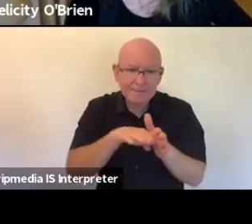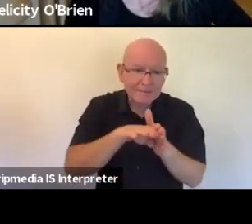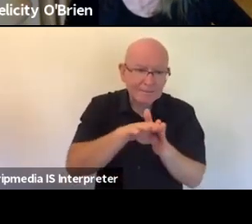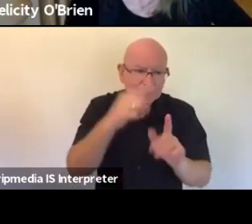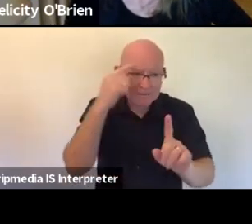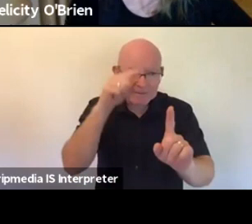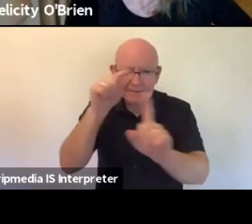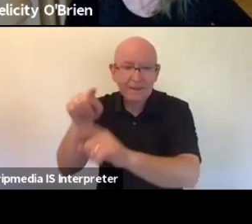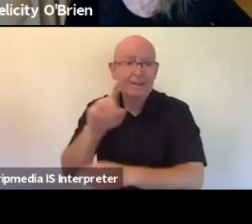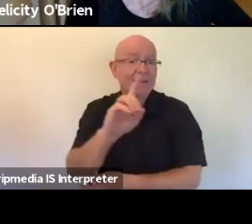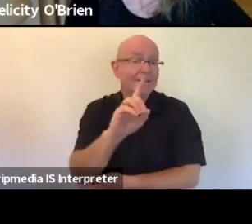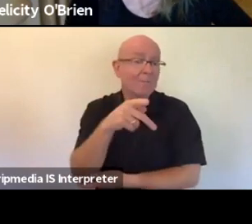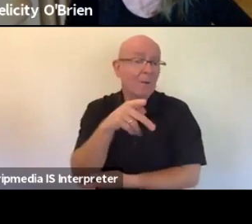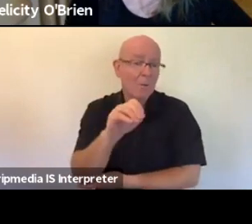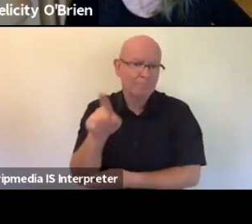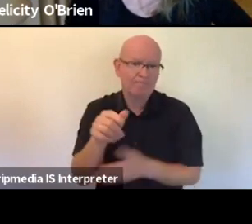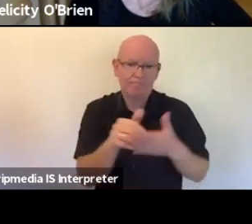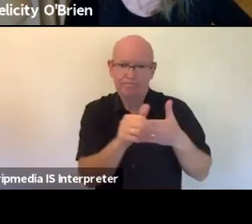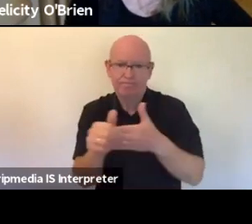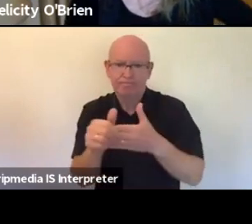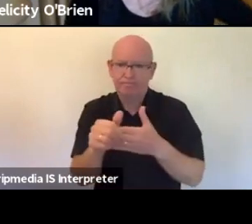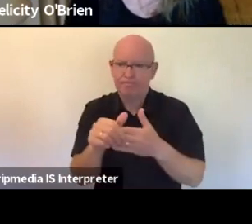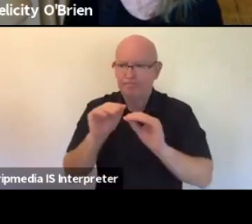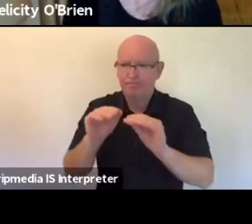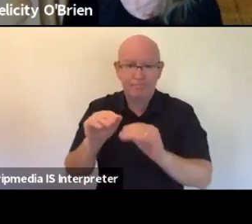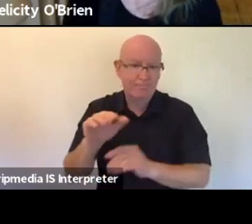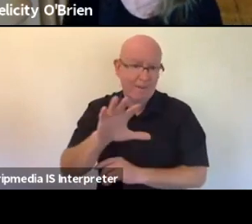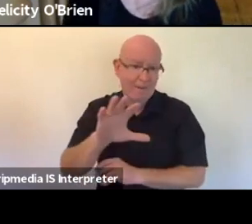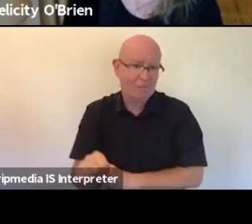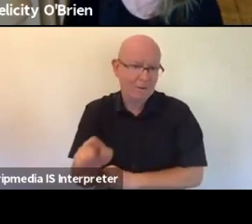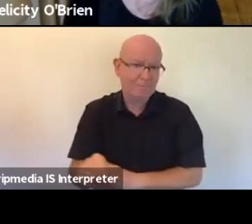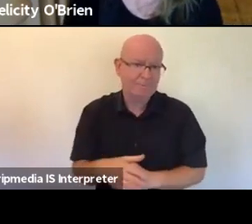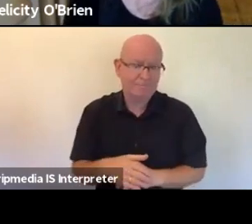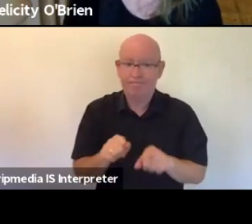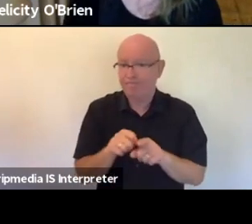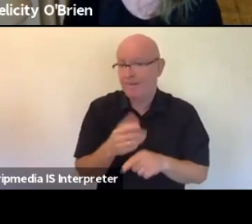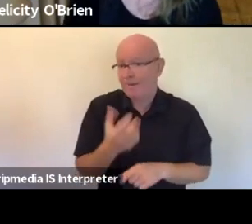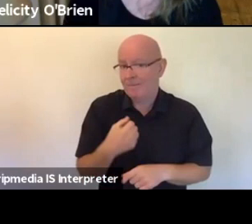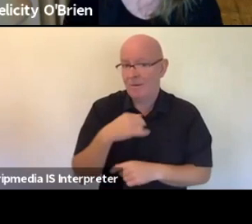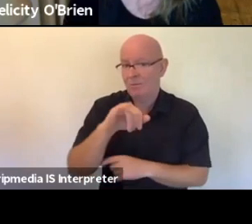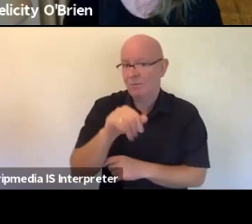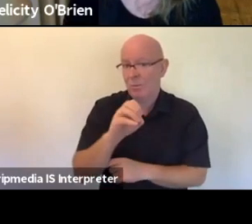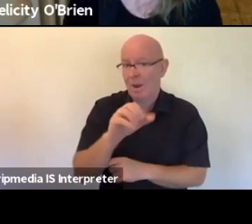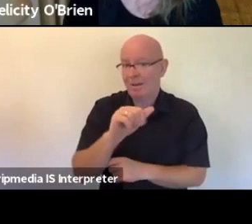to be here with us. Karishma Huda from Makhota programme in Indonesia will be our last speaker tonight.